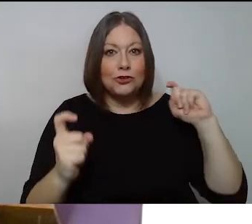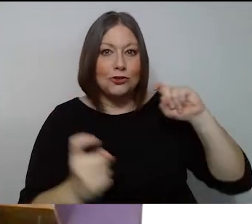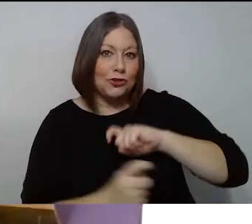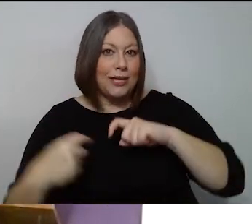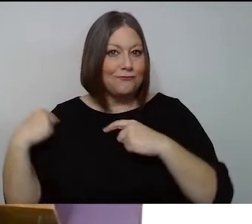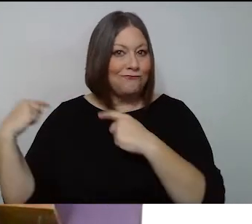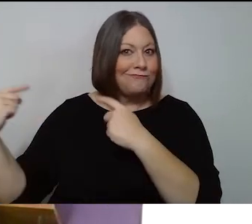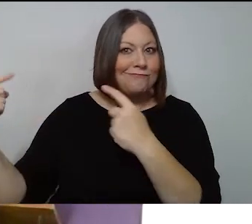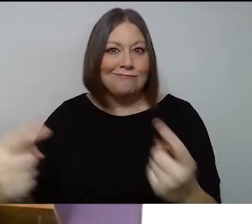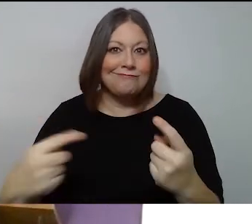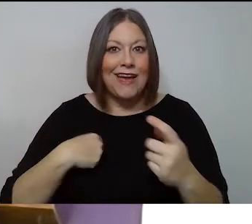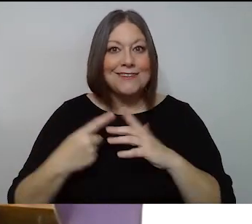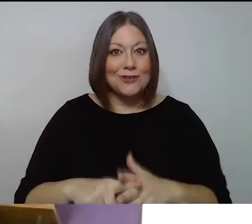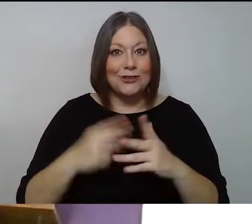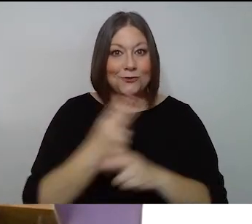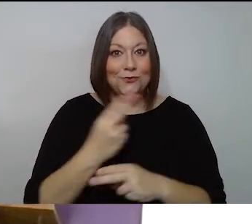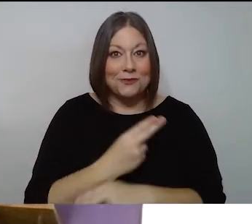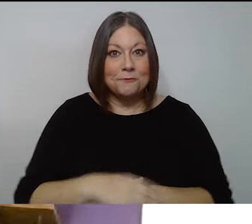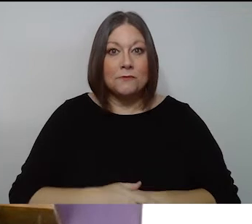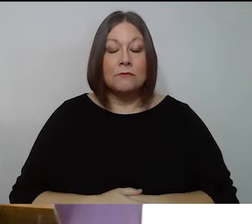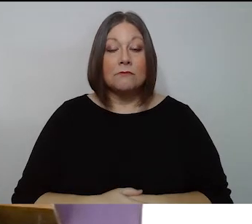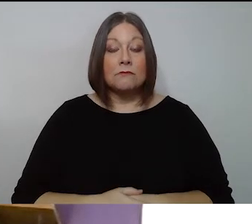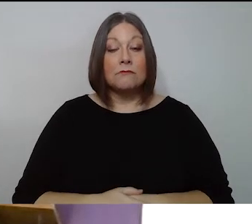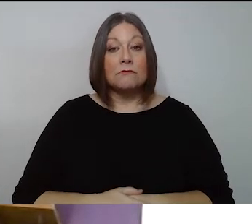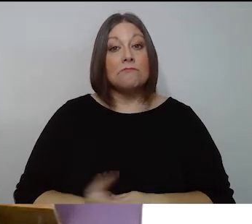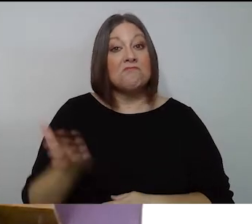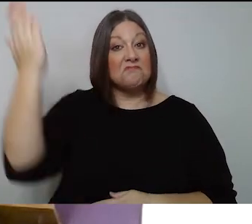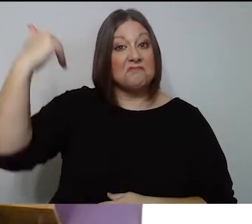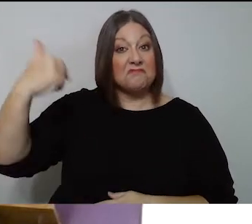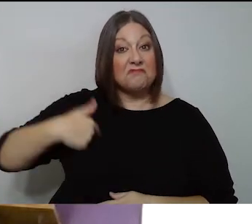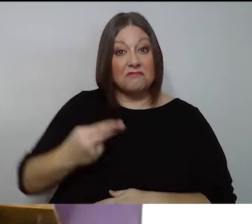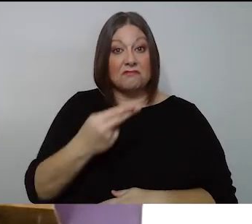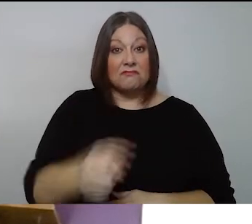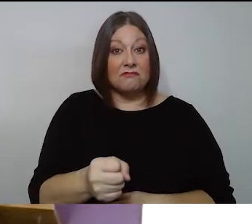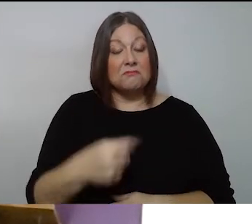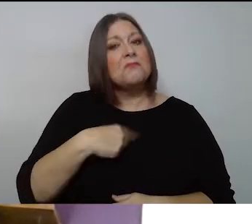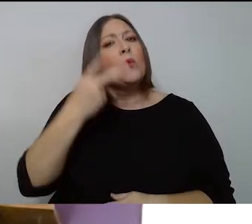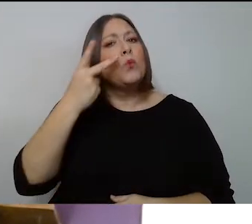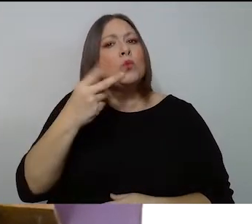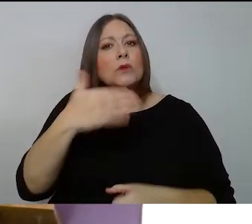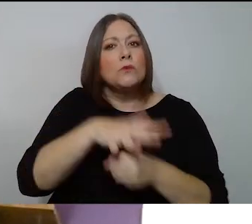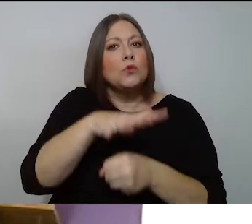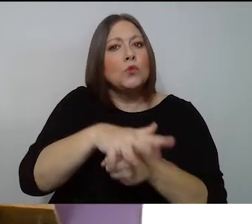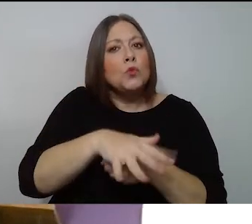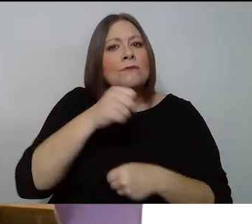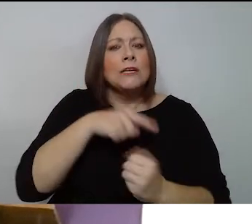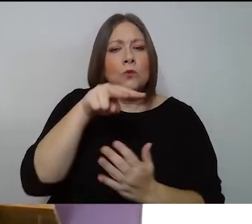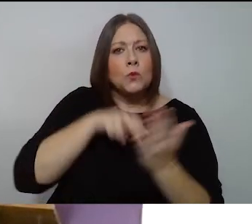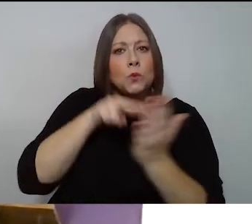taken since I've been a user. When I was in high school I was able to see good enough to read and